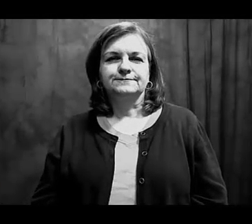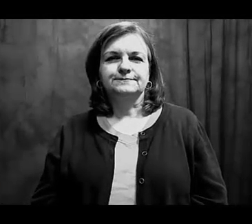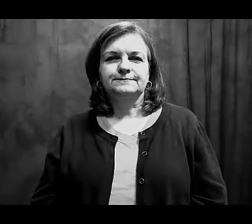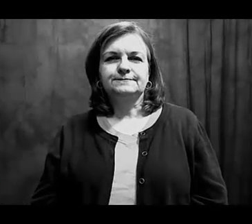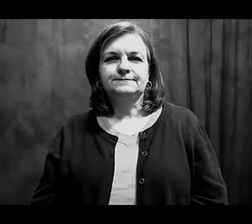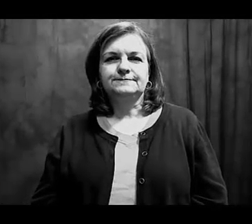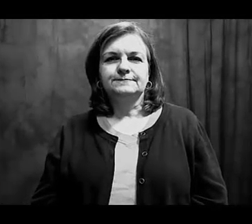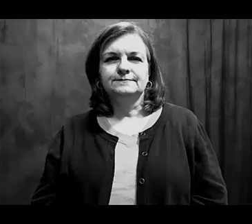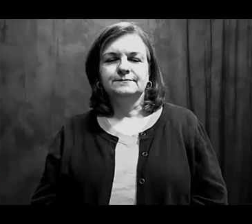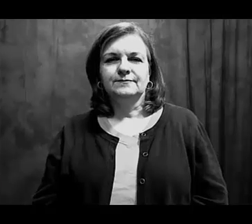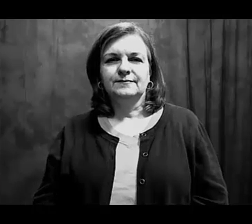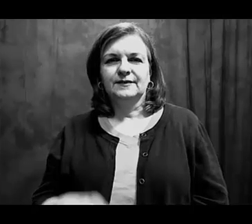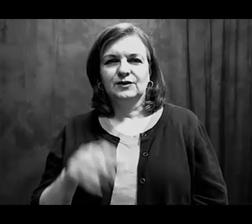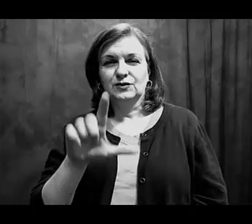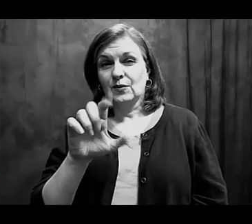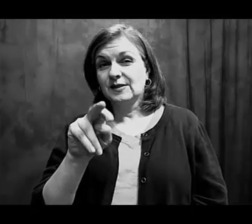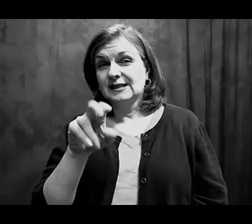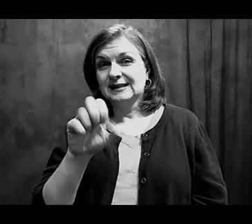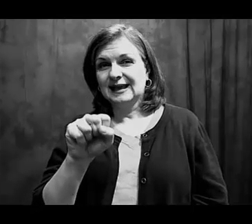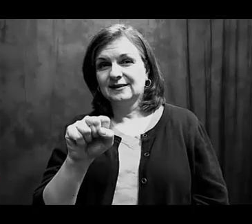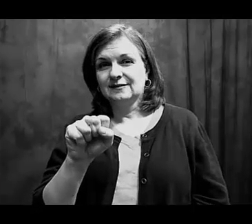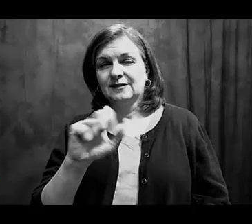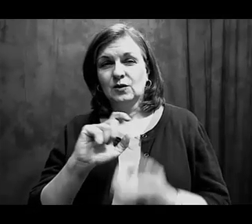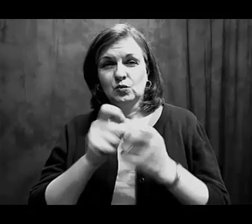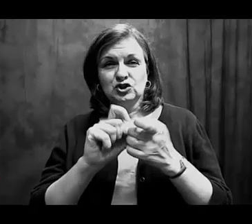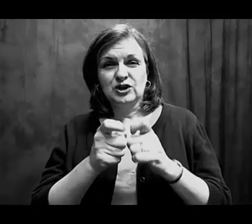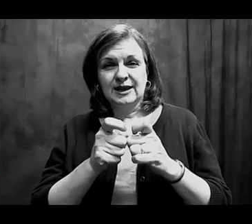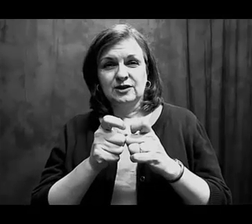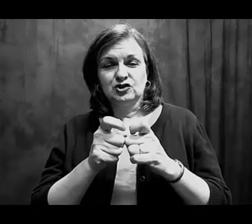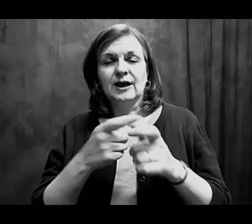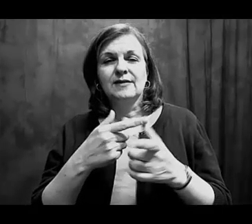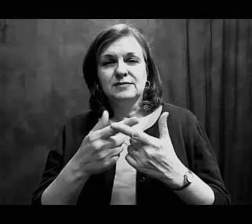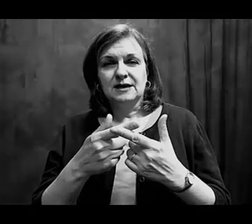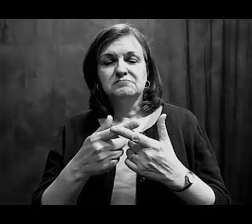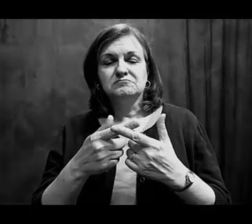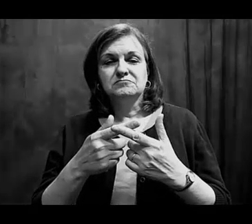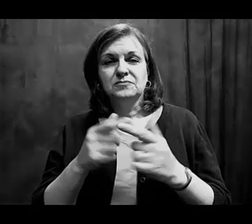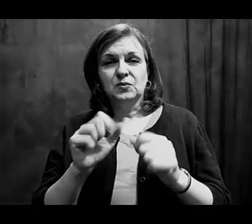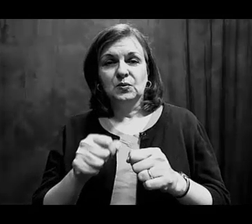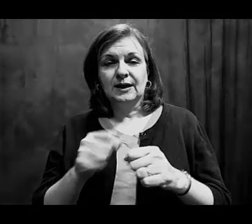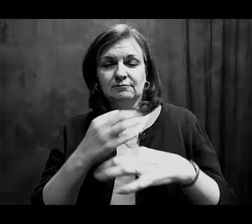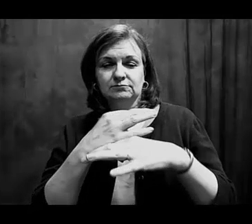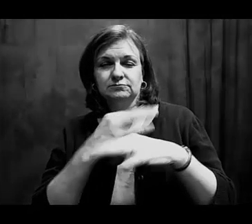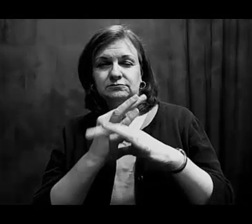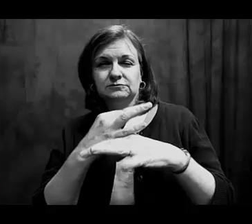we're going to adjust that lens to focus an image so that you can see more effectively